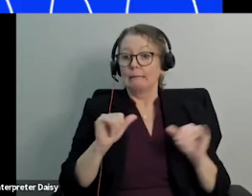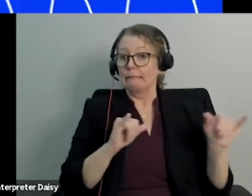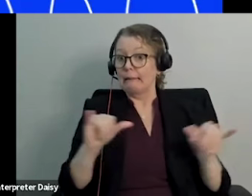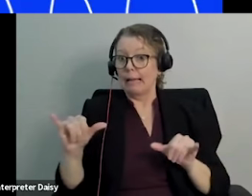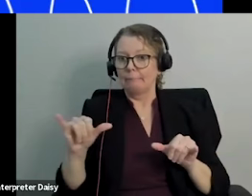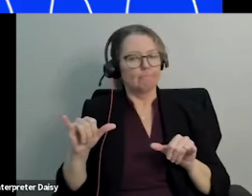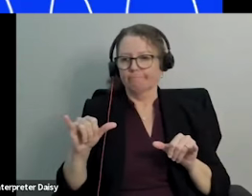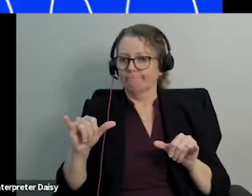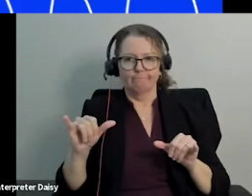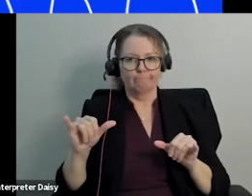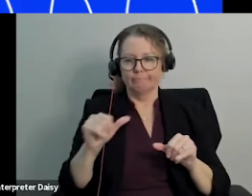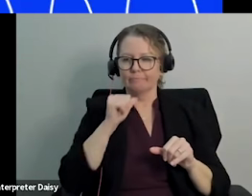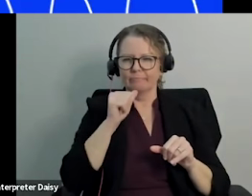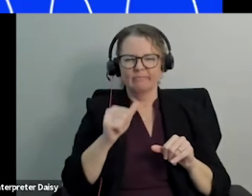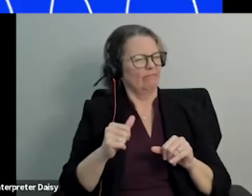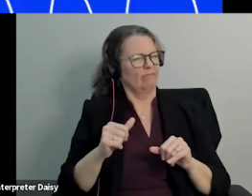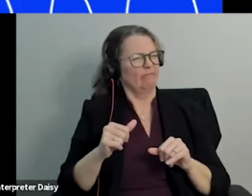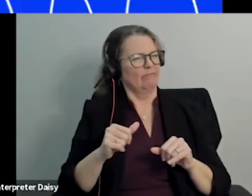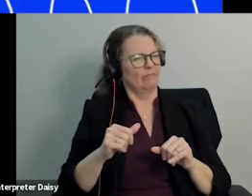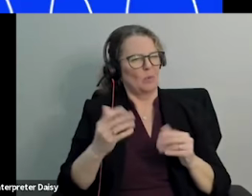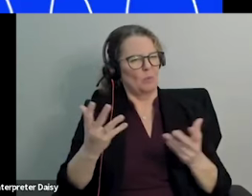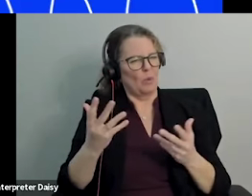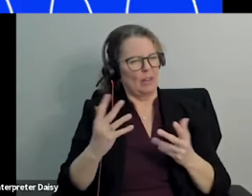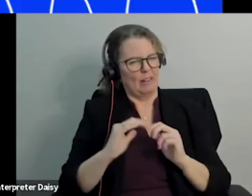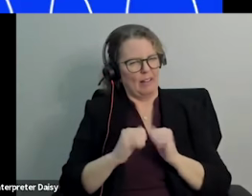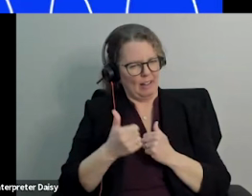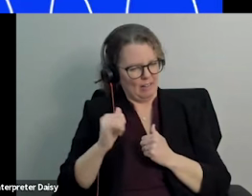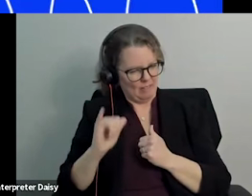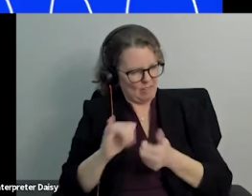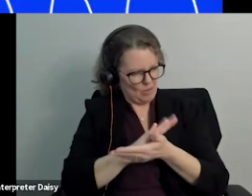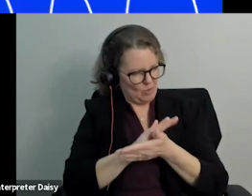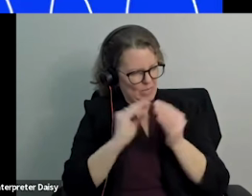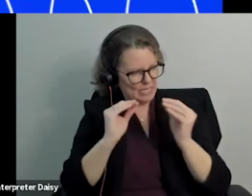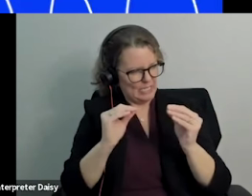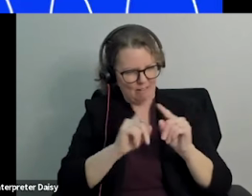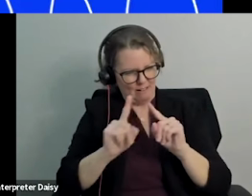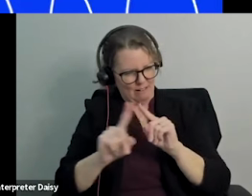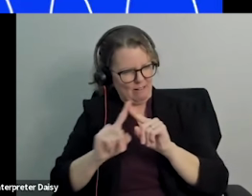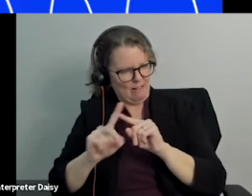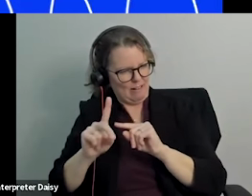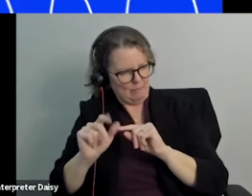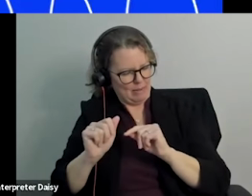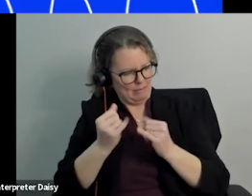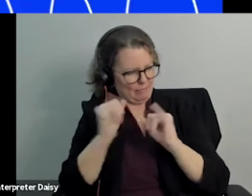You may be thinking, "How the heck does this school teach all of these students "and help them lead independent lives?"